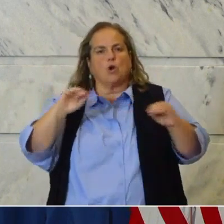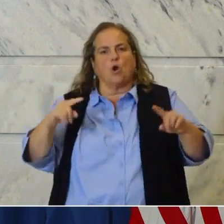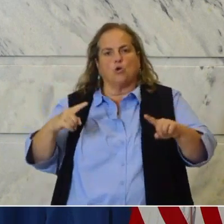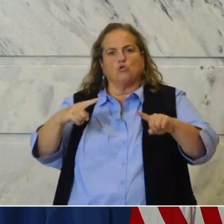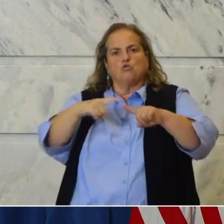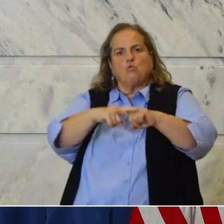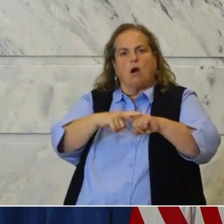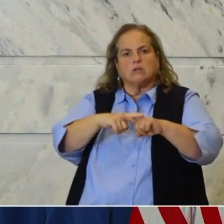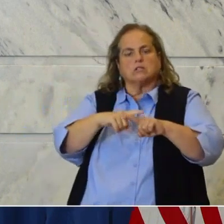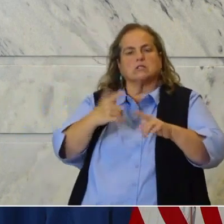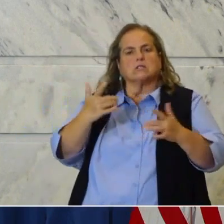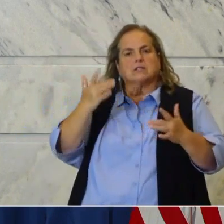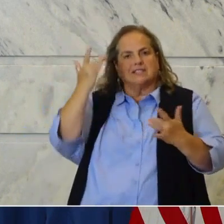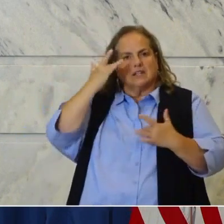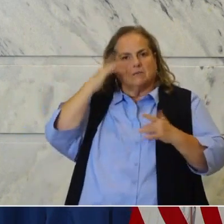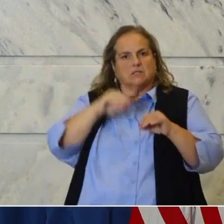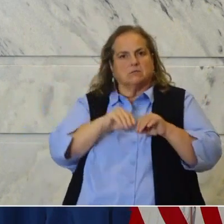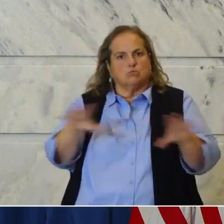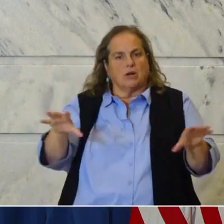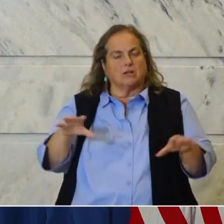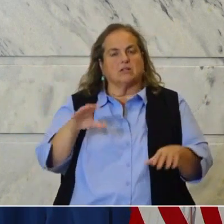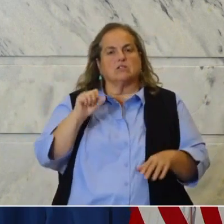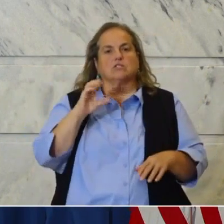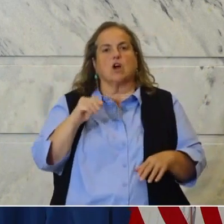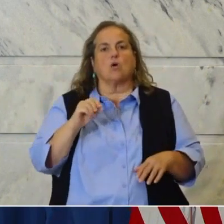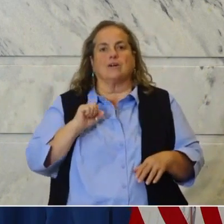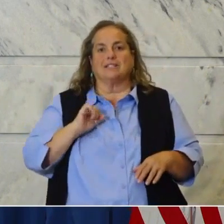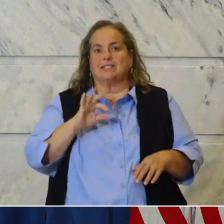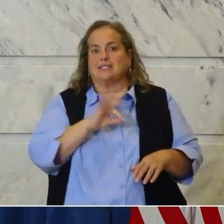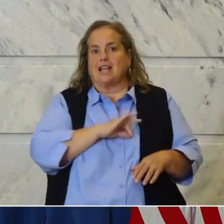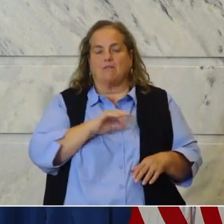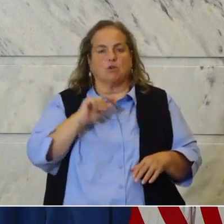staffing on the hallway so staff don't take care of veterans in the other